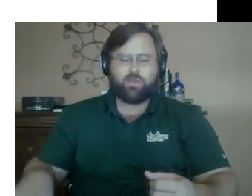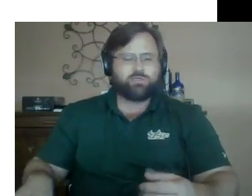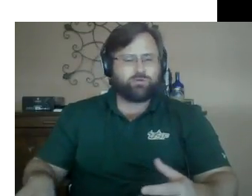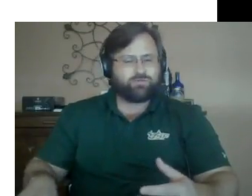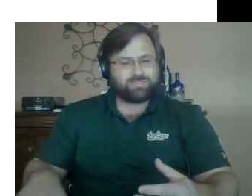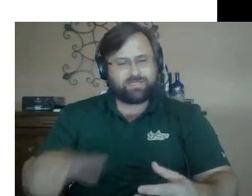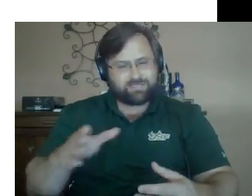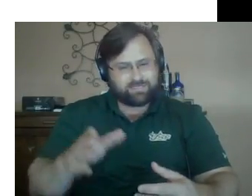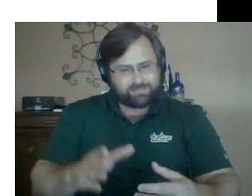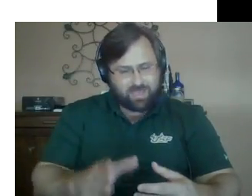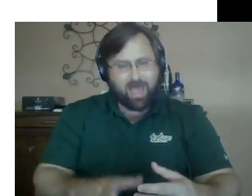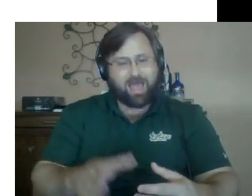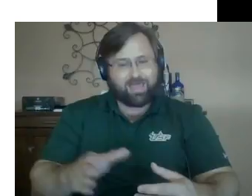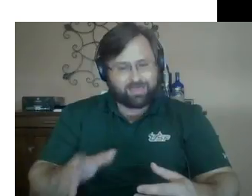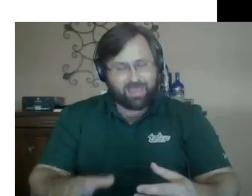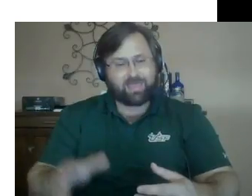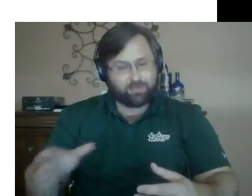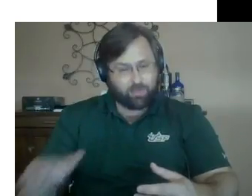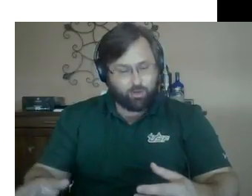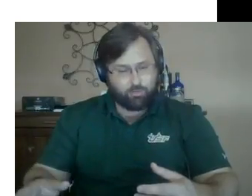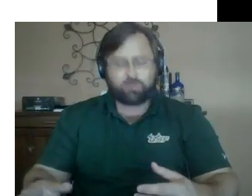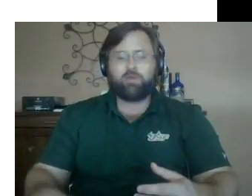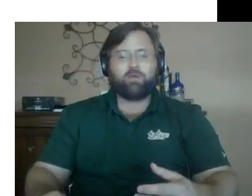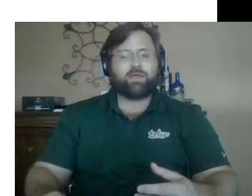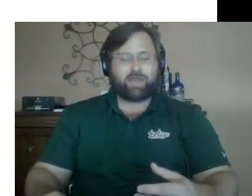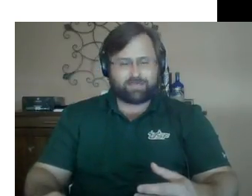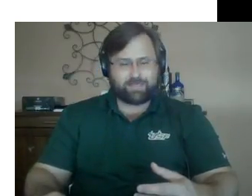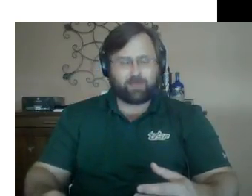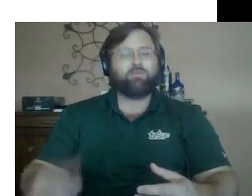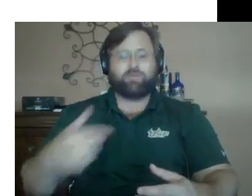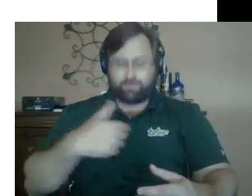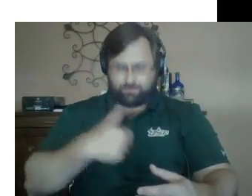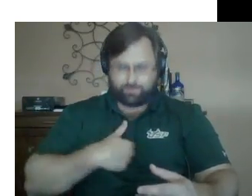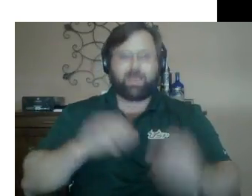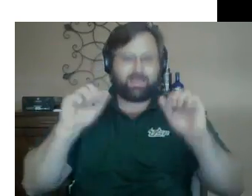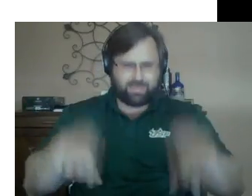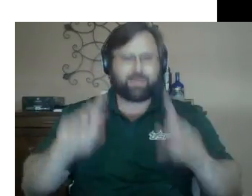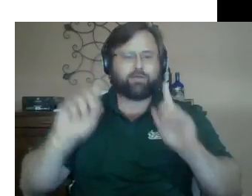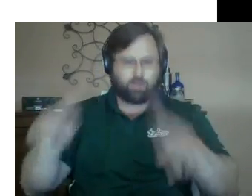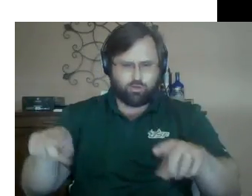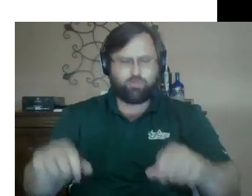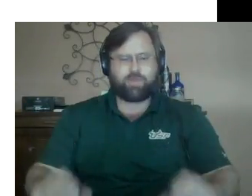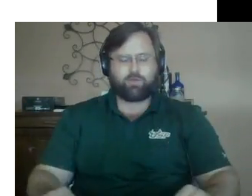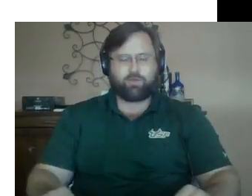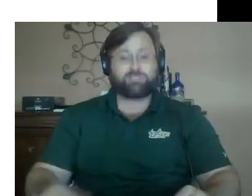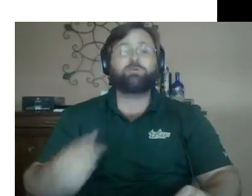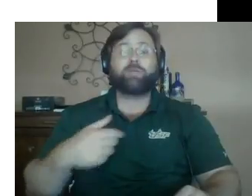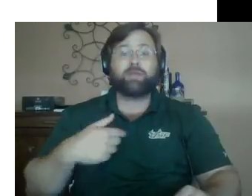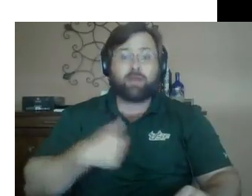so if the sentence is I can go in ASL and the would-be i can go and the question would be